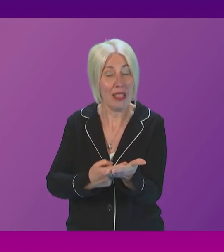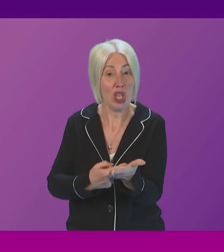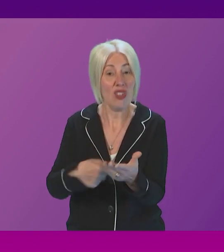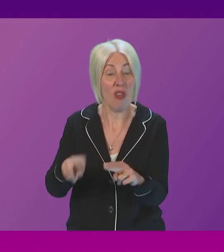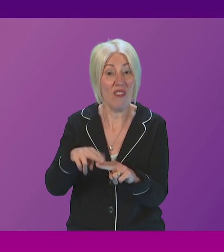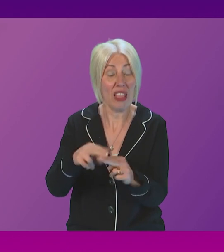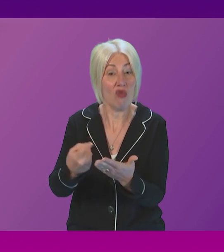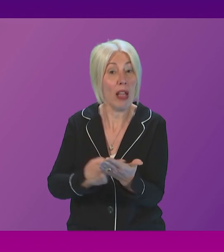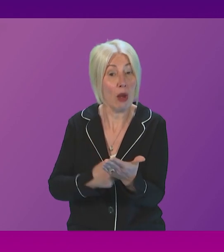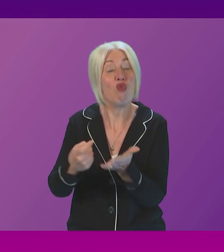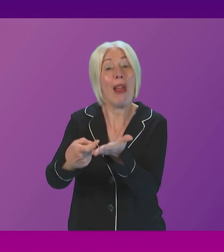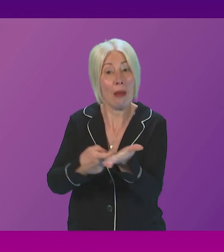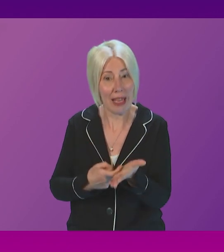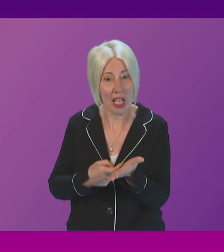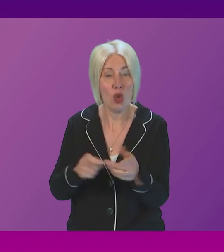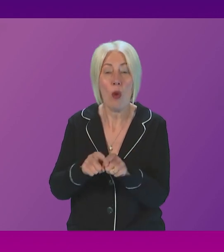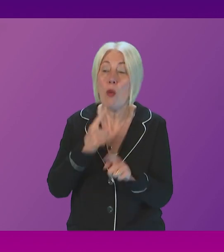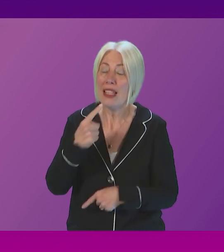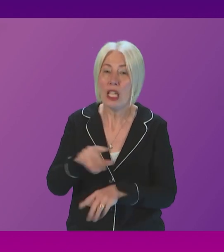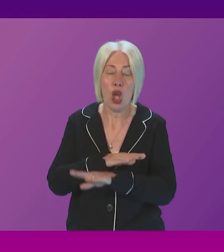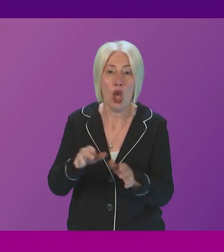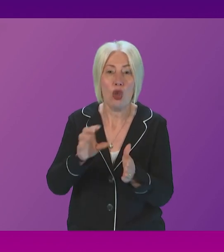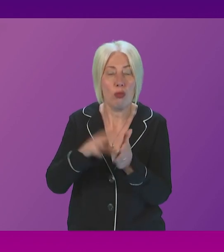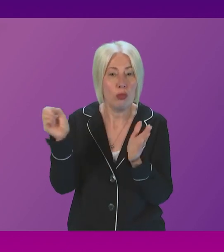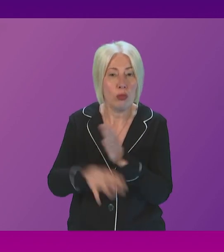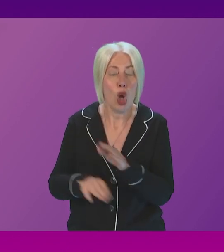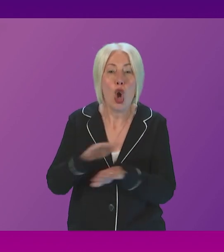when will he instruct the scrapping of non-residential care charges?